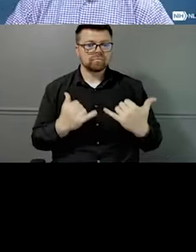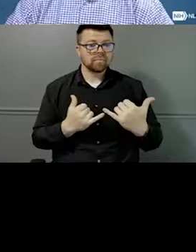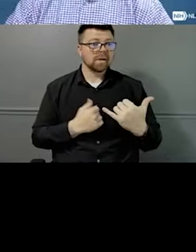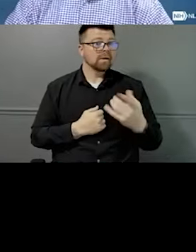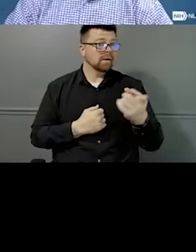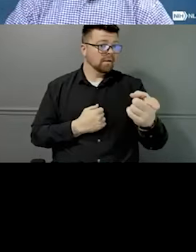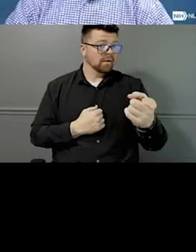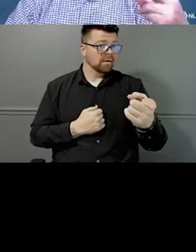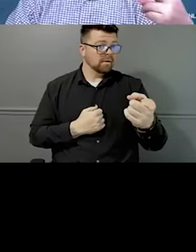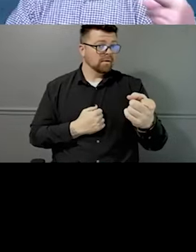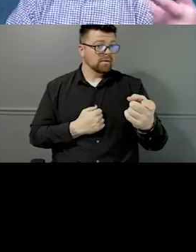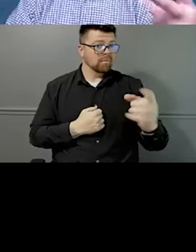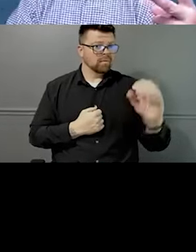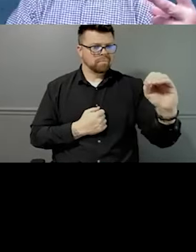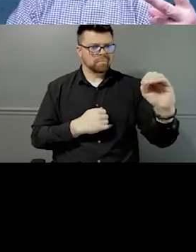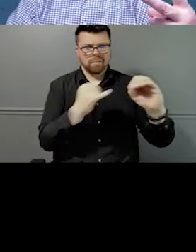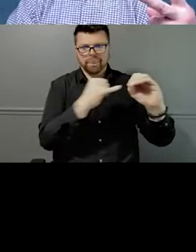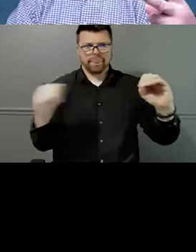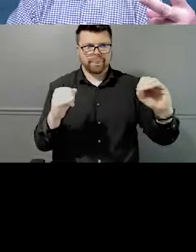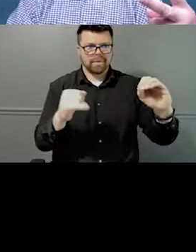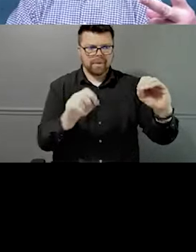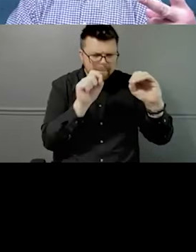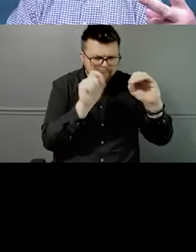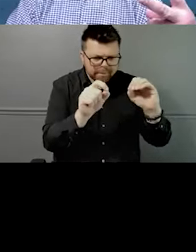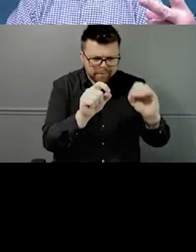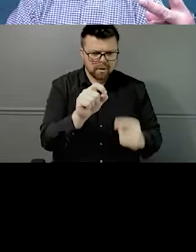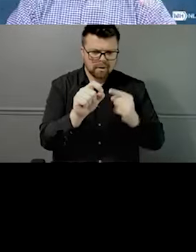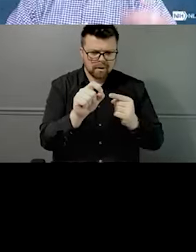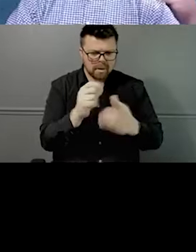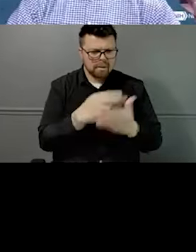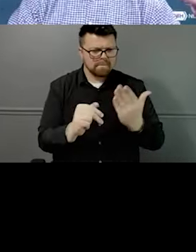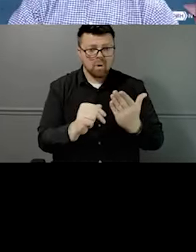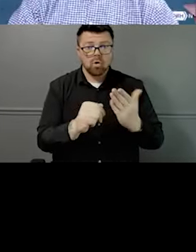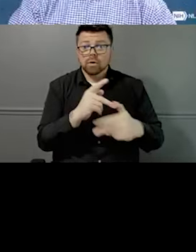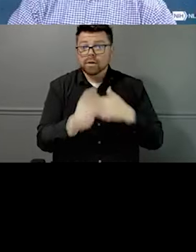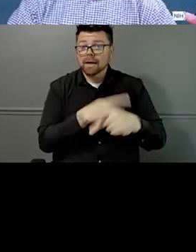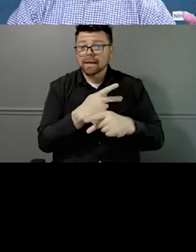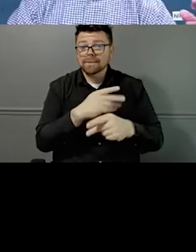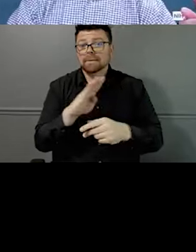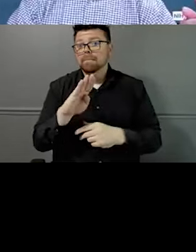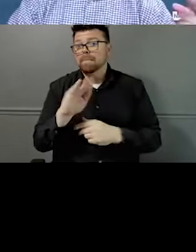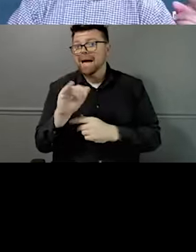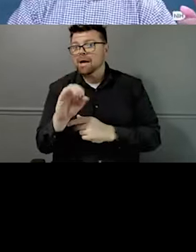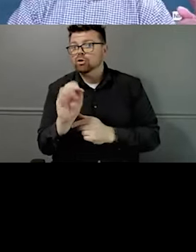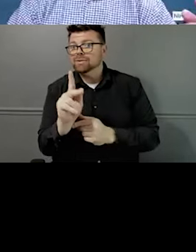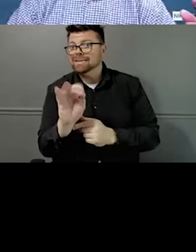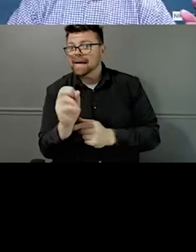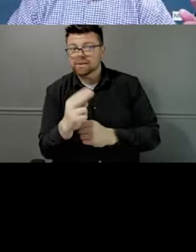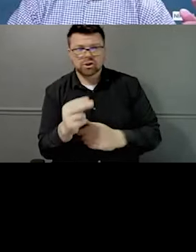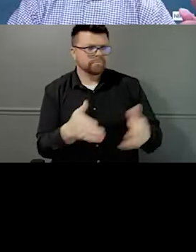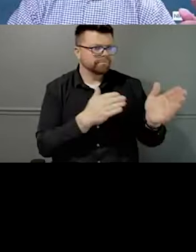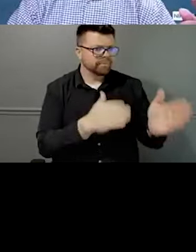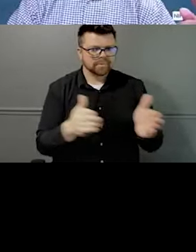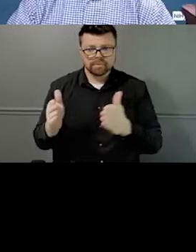We have both versions of the biographical sketch. We have both versions of the current and pending other support document.